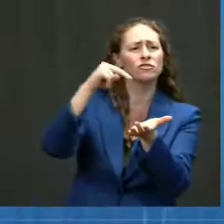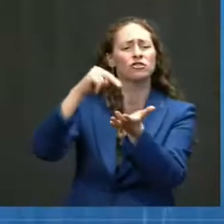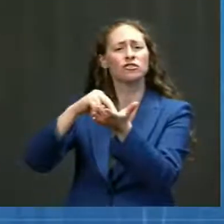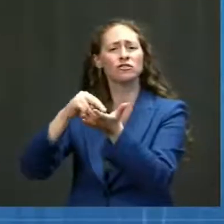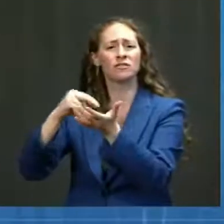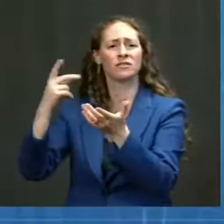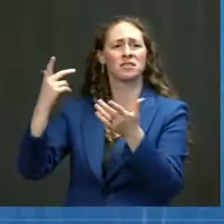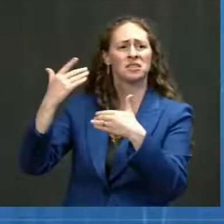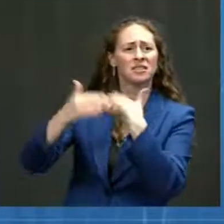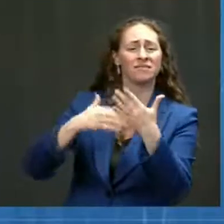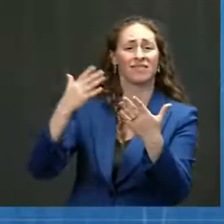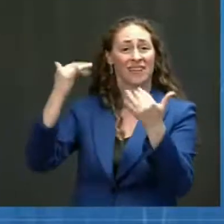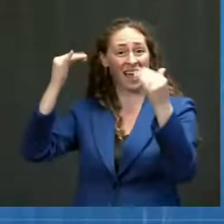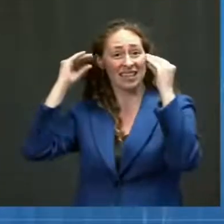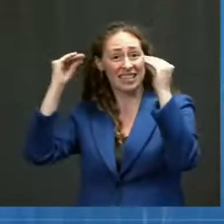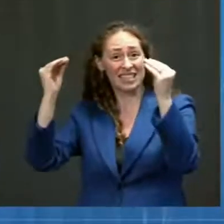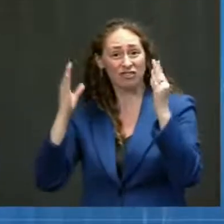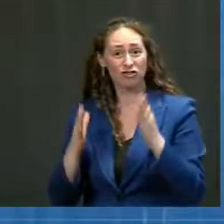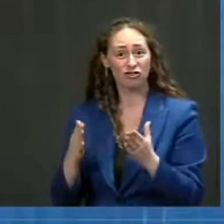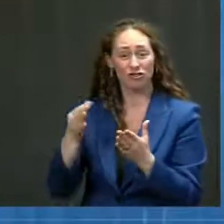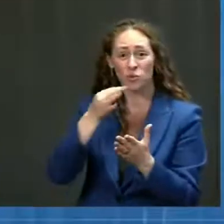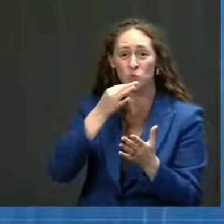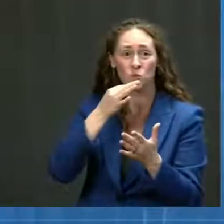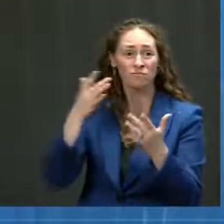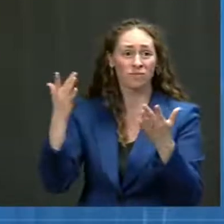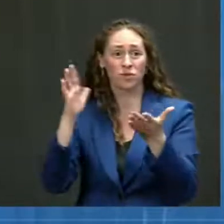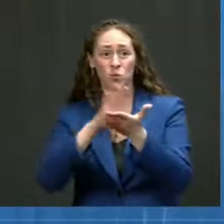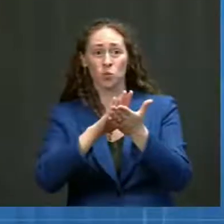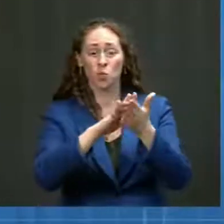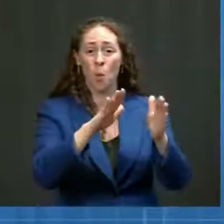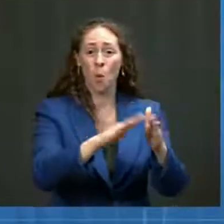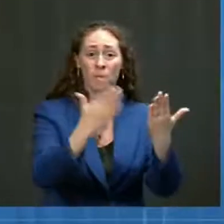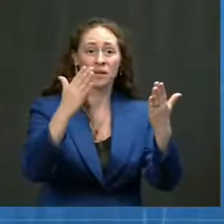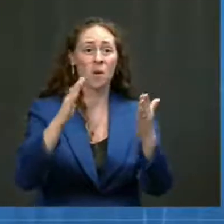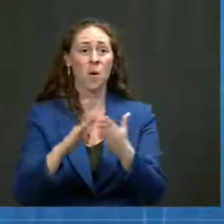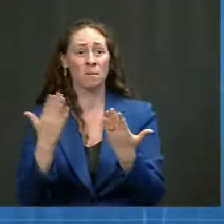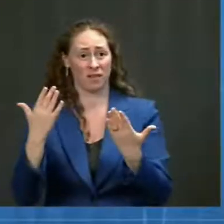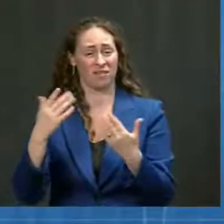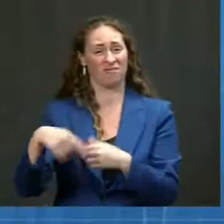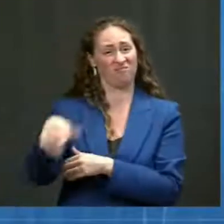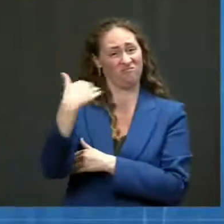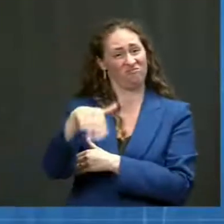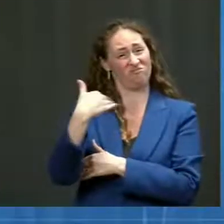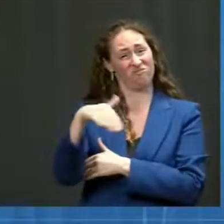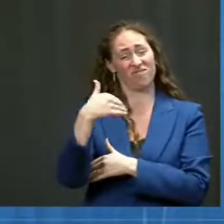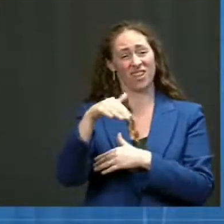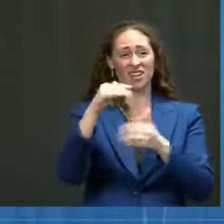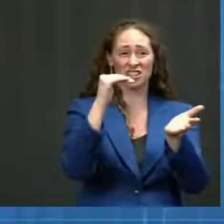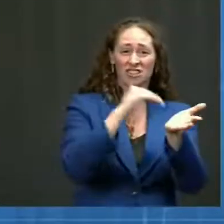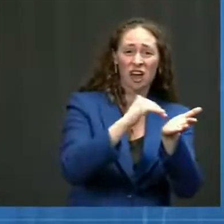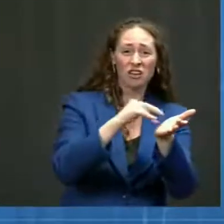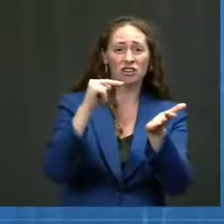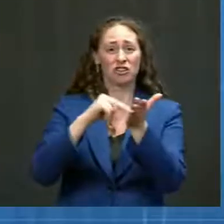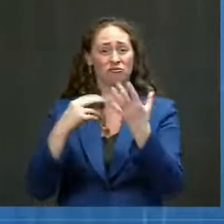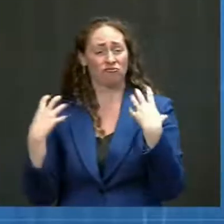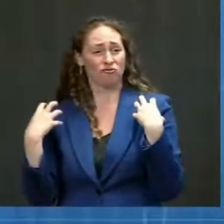OUR HOSPITALS, BUT TEACHERS WORKING TO GET KIDS BACK TO